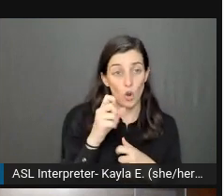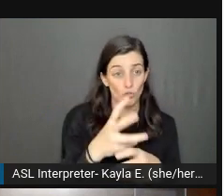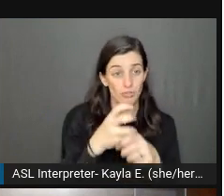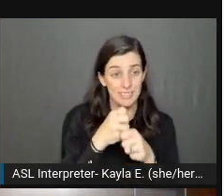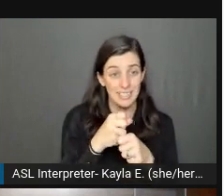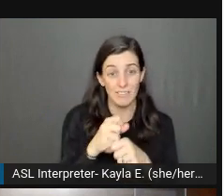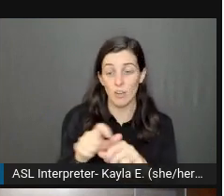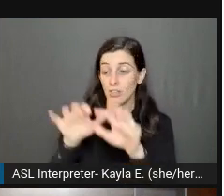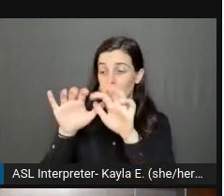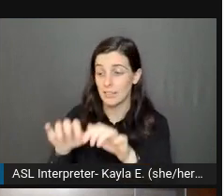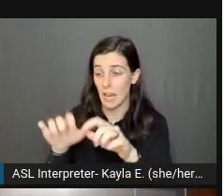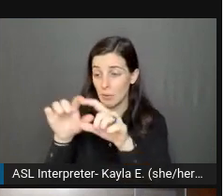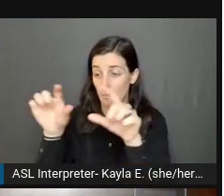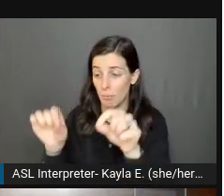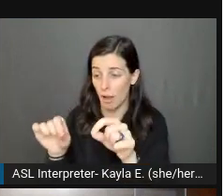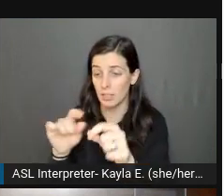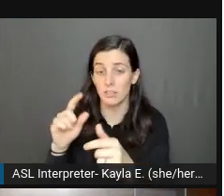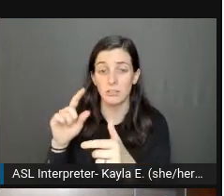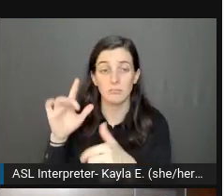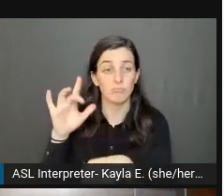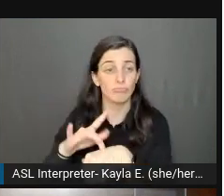Click next, and you'll be able to go on."